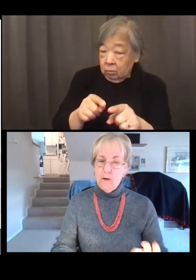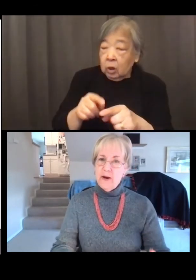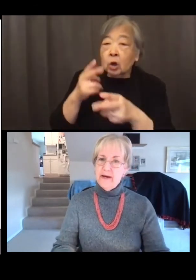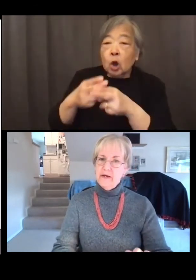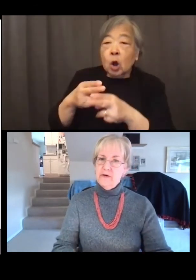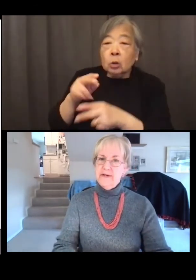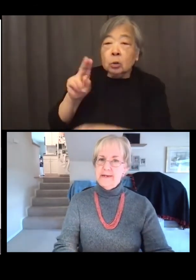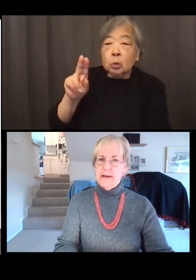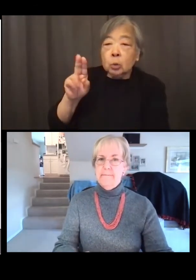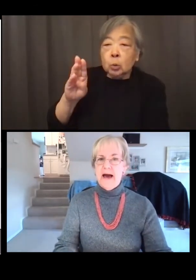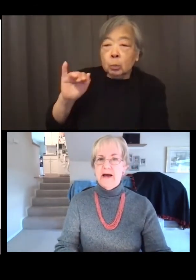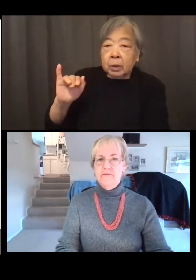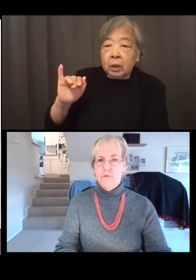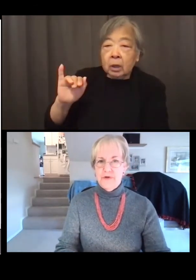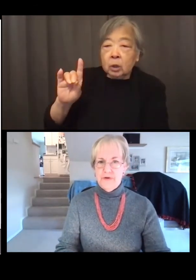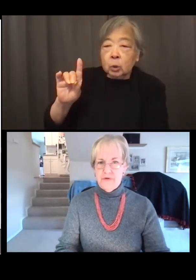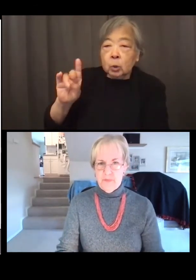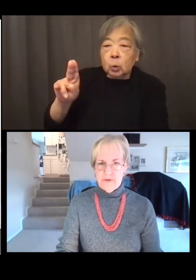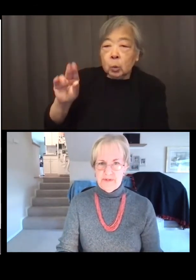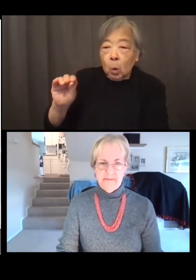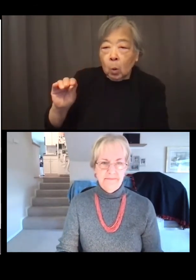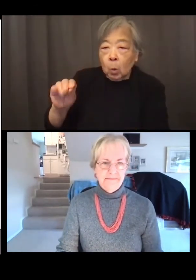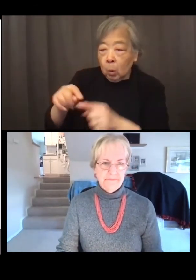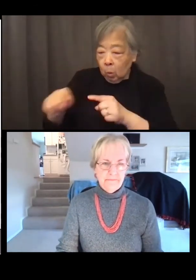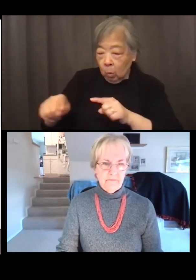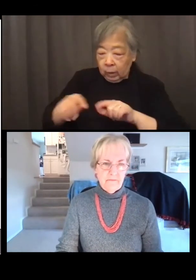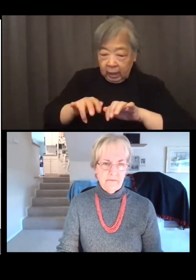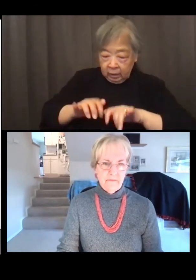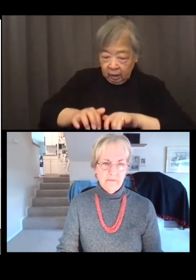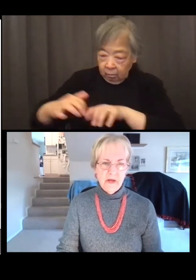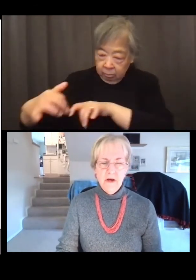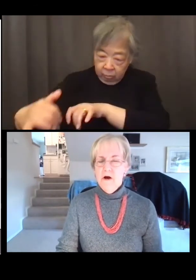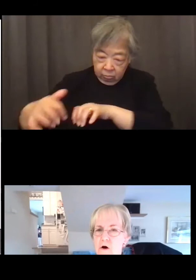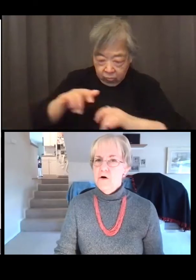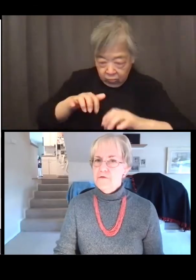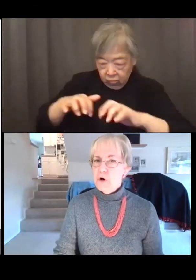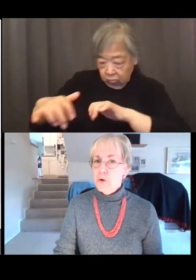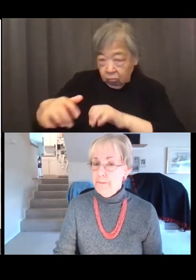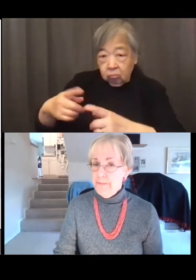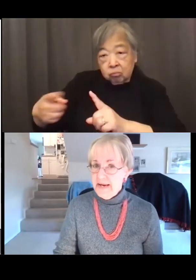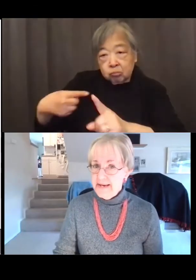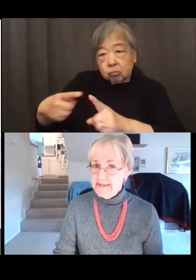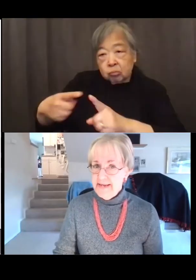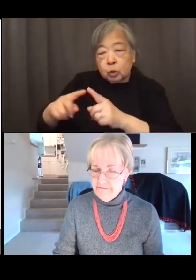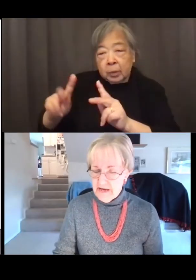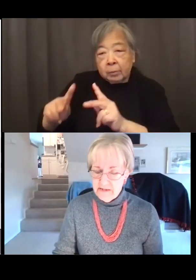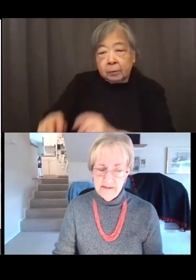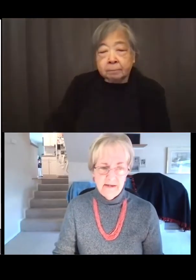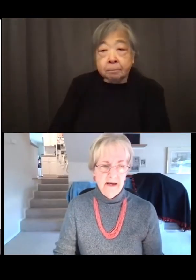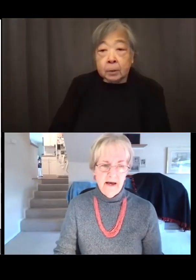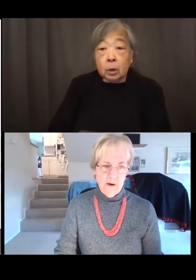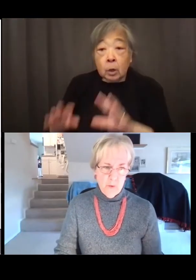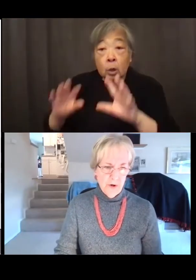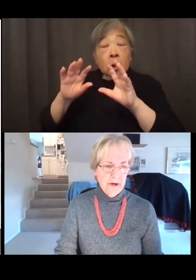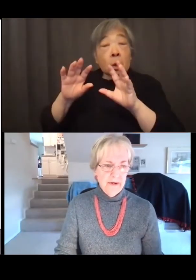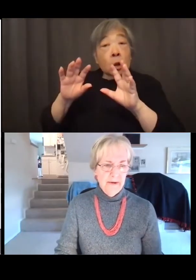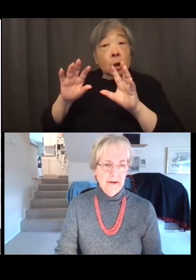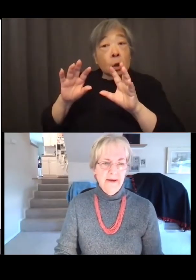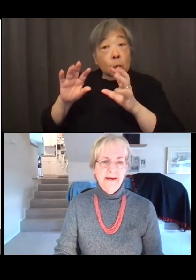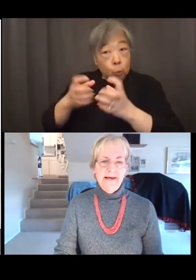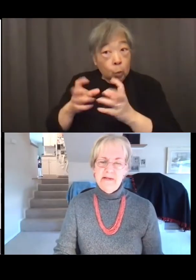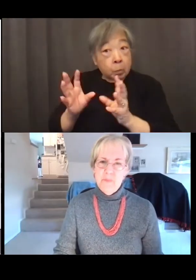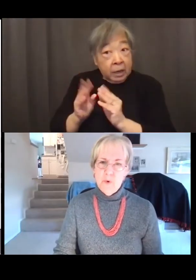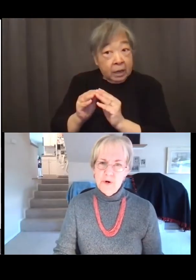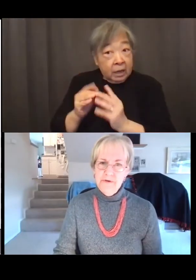way you can type back and forth to the person. For group meetings and vets at work it's important